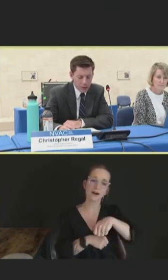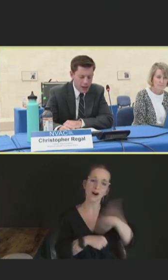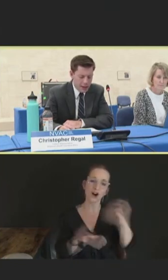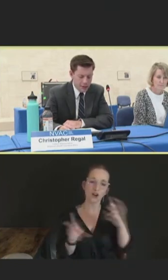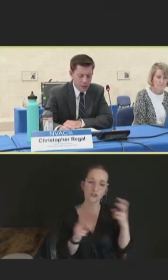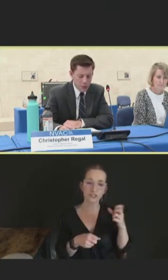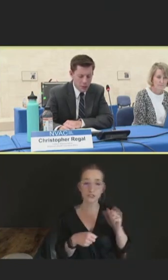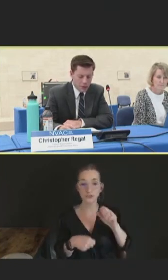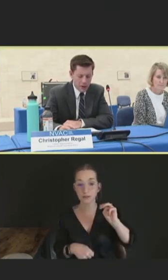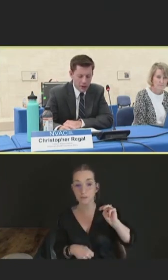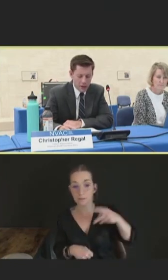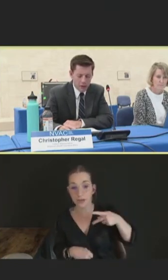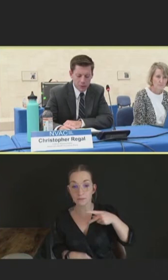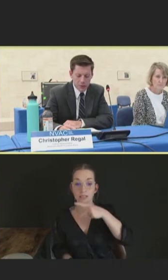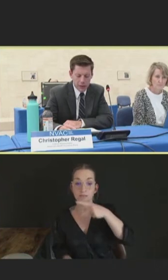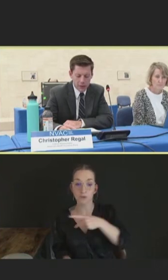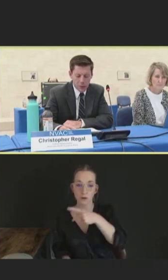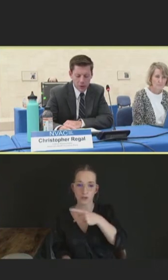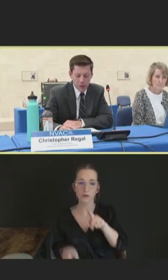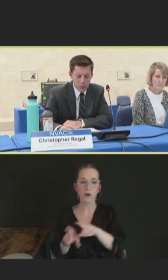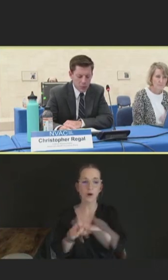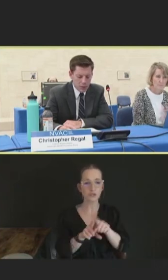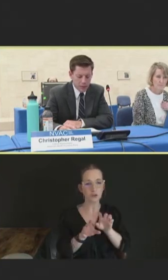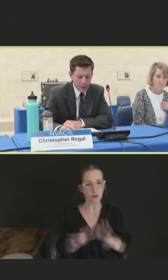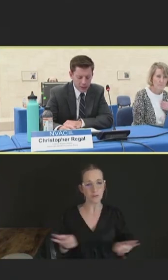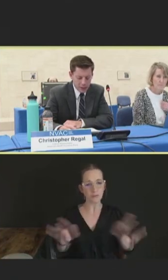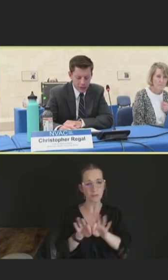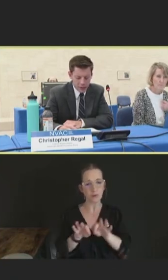it is also important that we not lose sight of the importance of routine vaccinations.